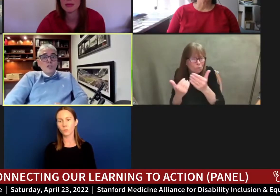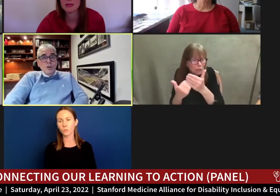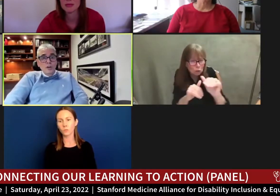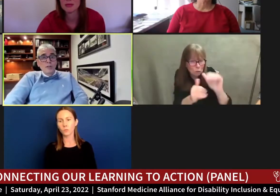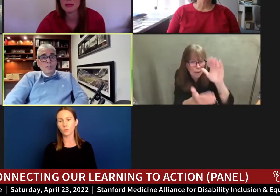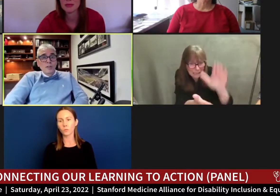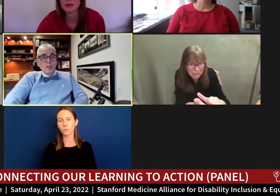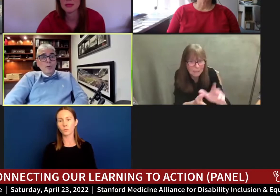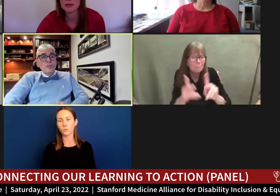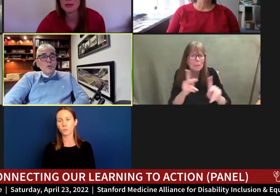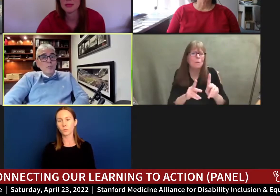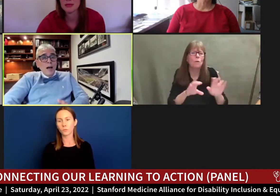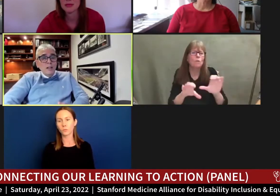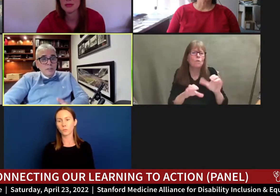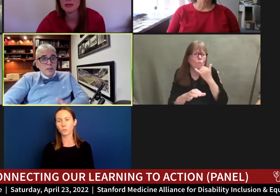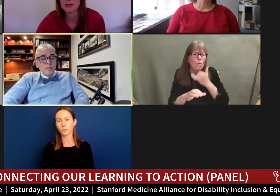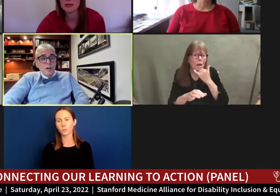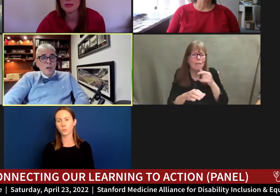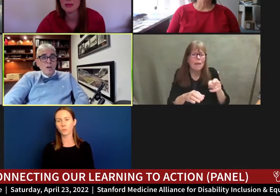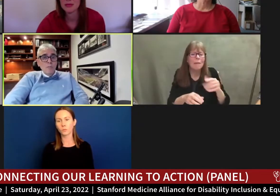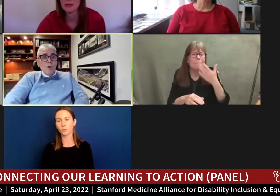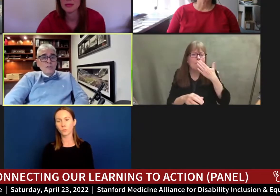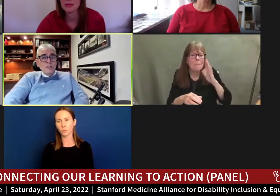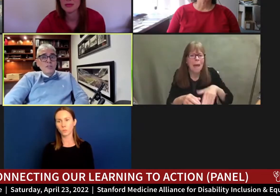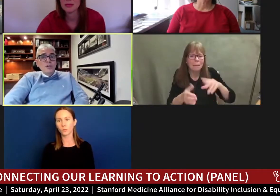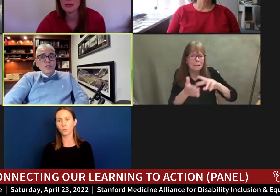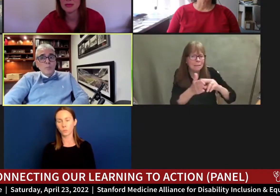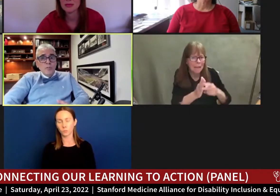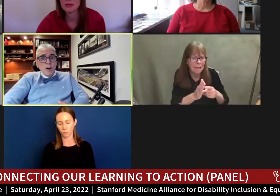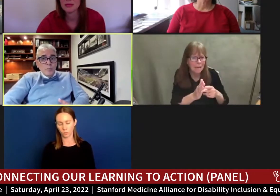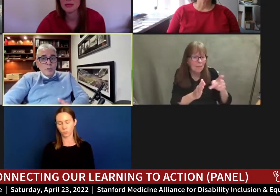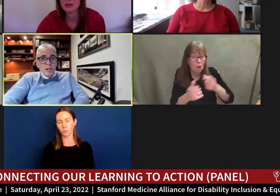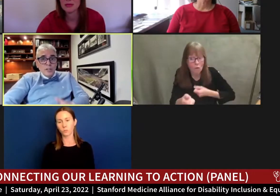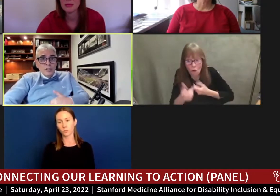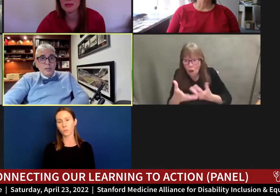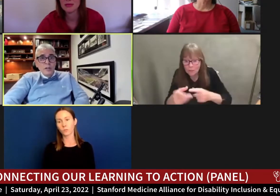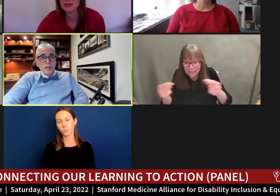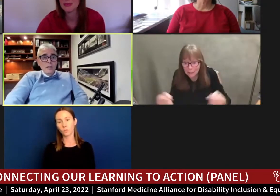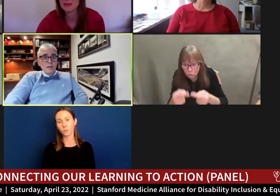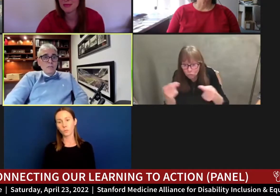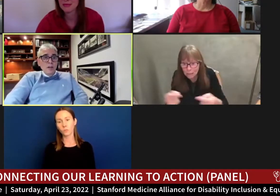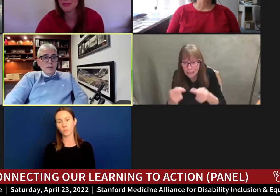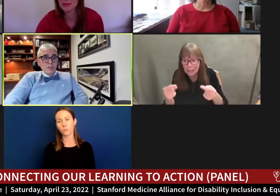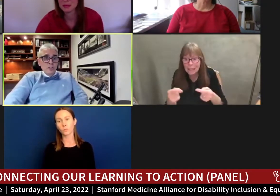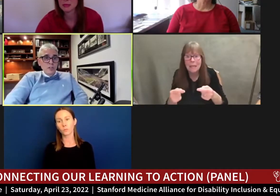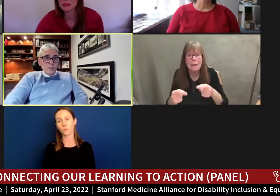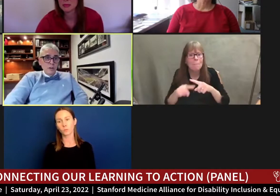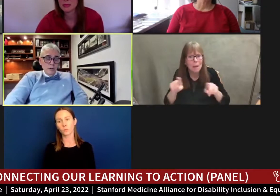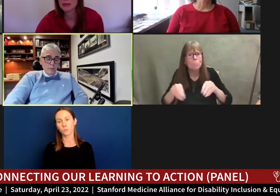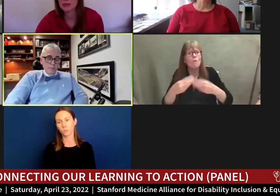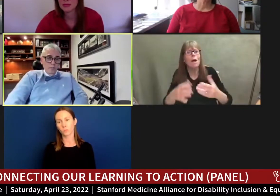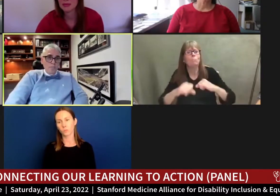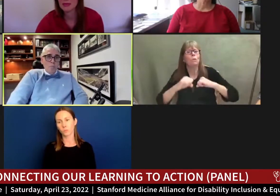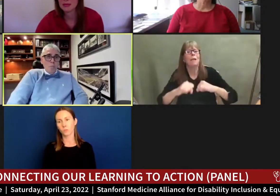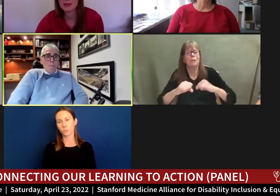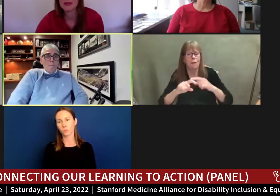The person with malintent, from causing injury, and then providing protection in the event [that] injury does occur.